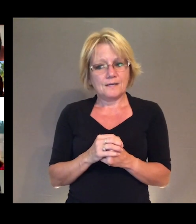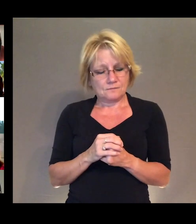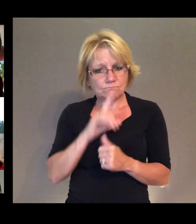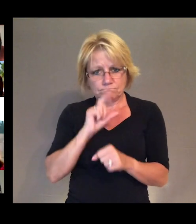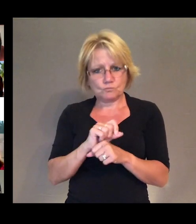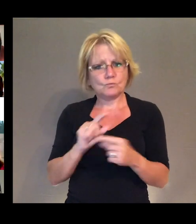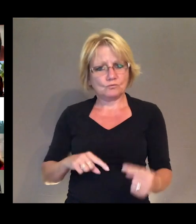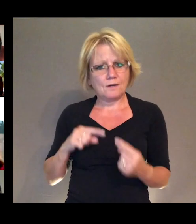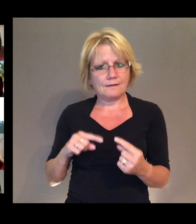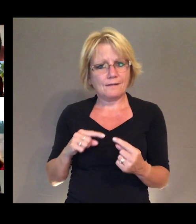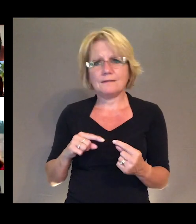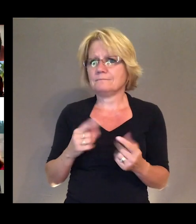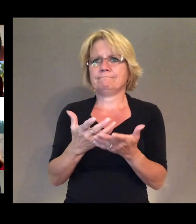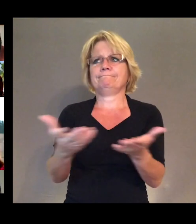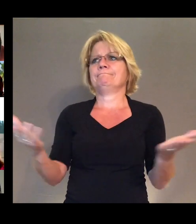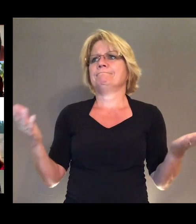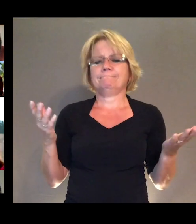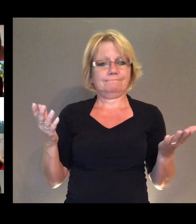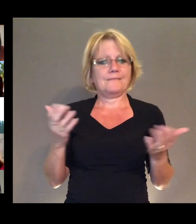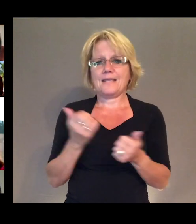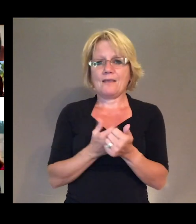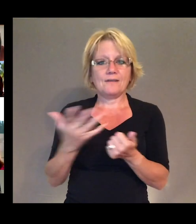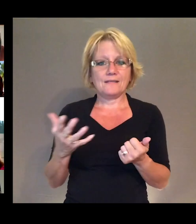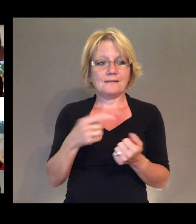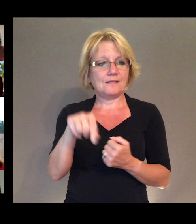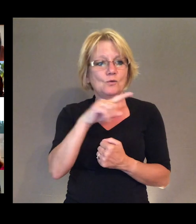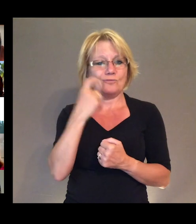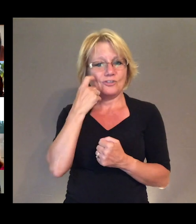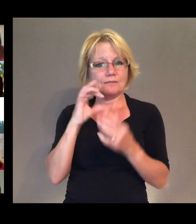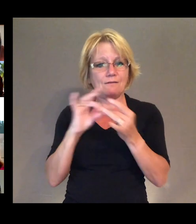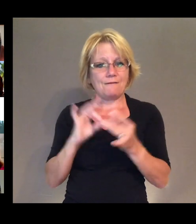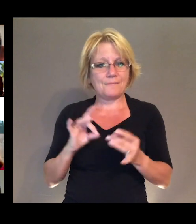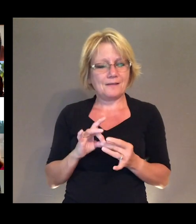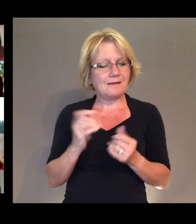It's still ever present everything everybody has said here today, speaks to that.